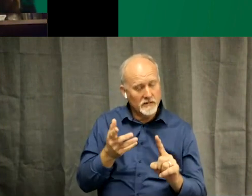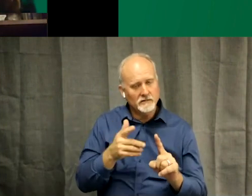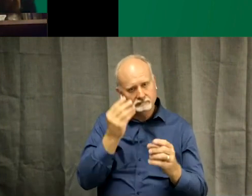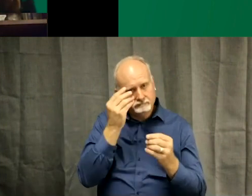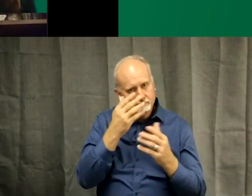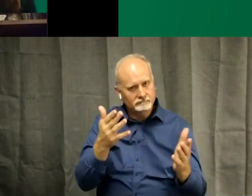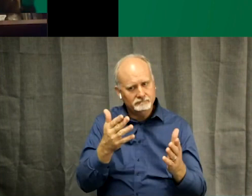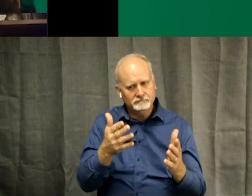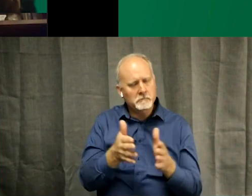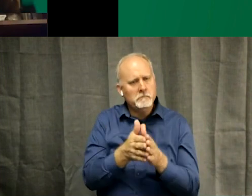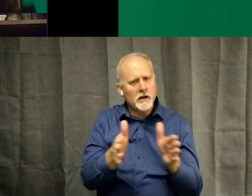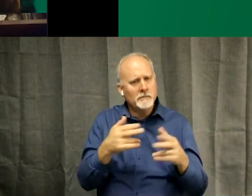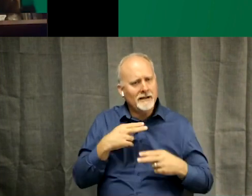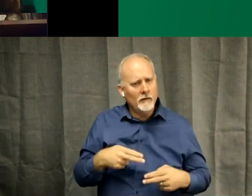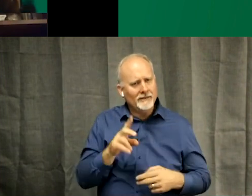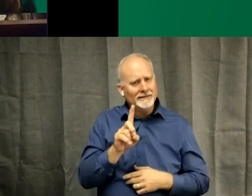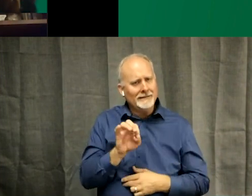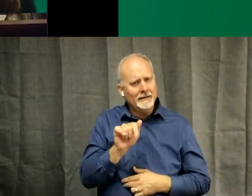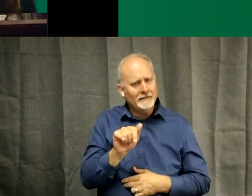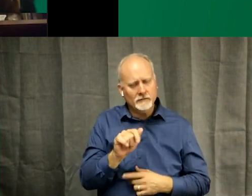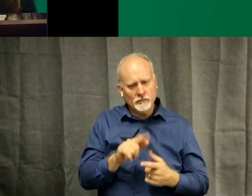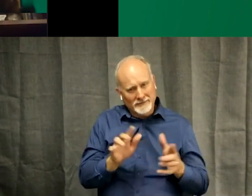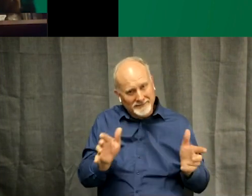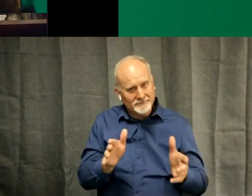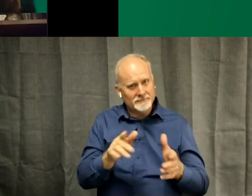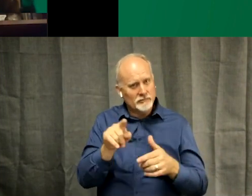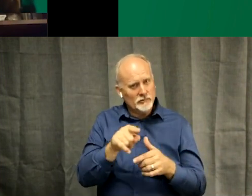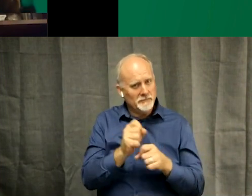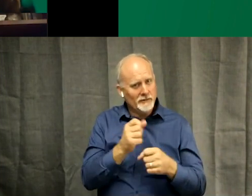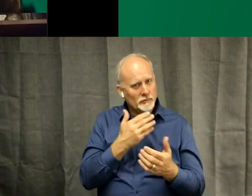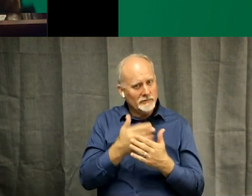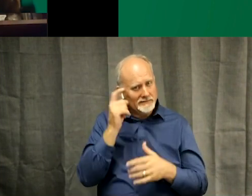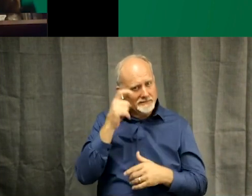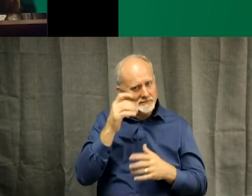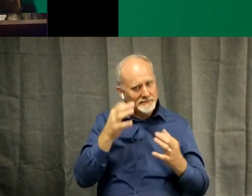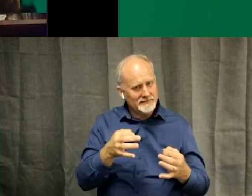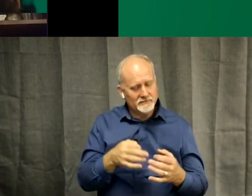health data that influenced the campus leaders decisions to update you on the use of testing